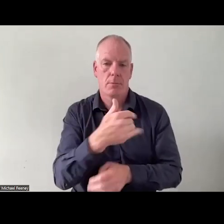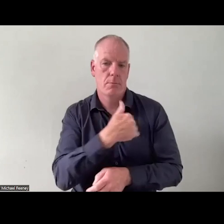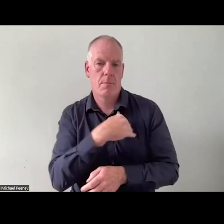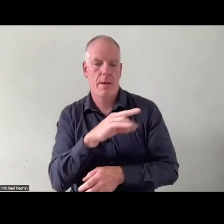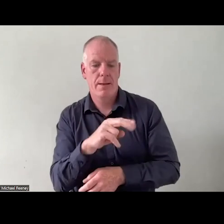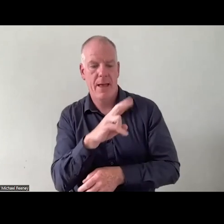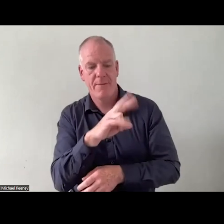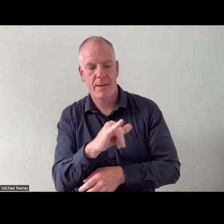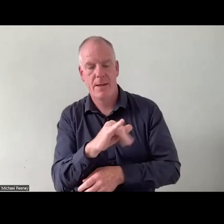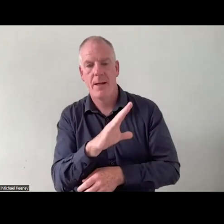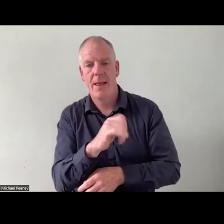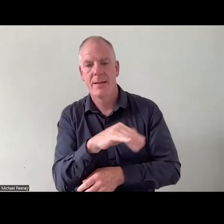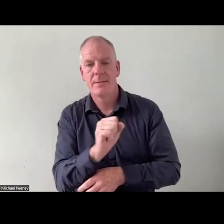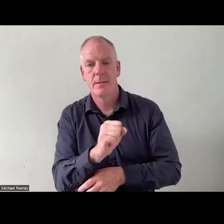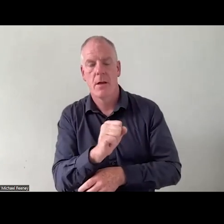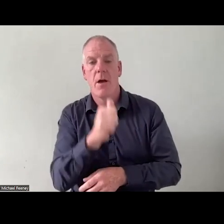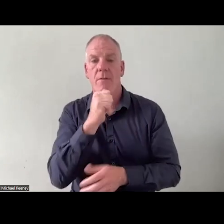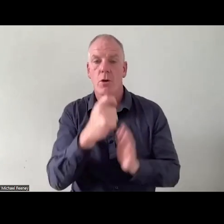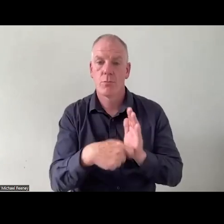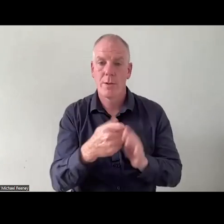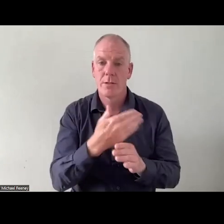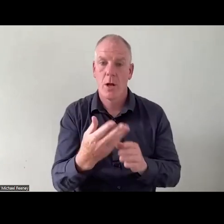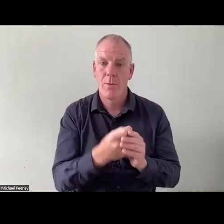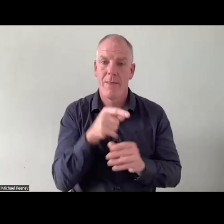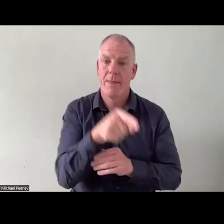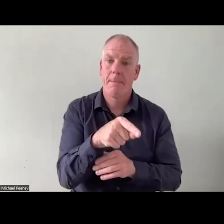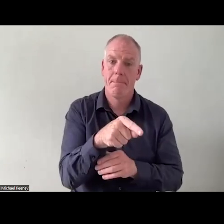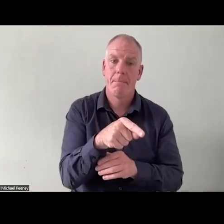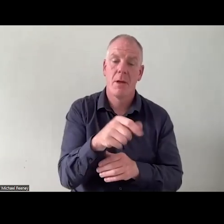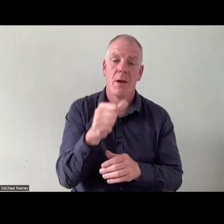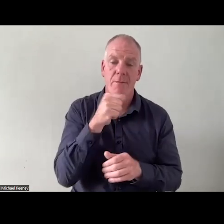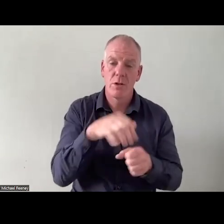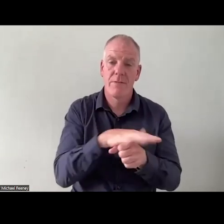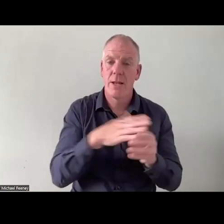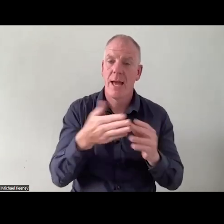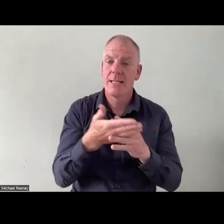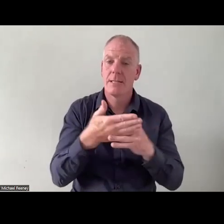and this is when our first project started with their first fully accessible packaging by placing NaviLens